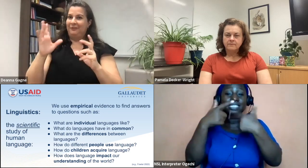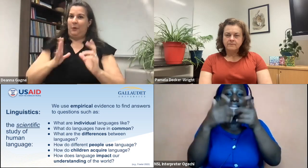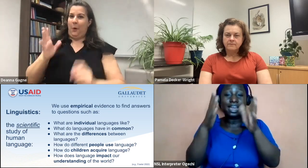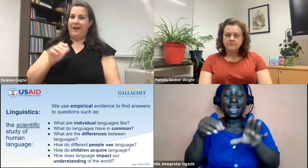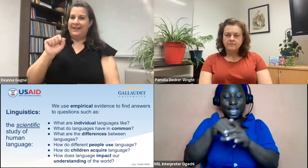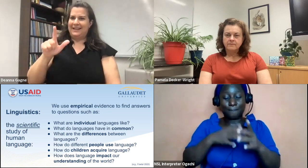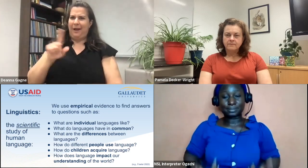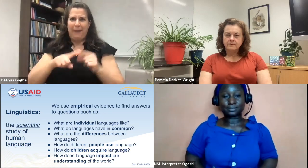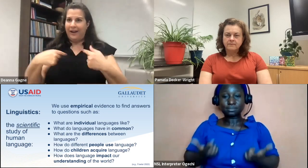through.